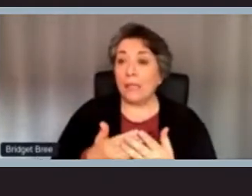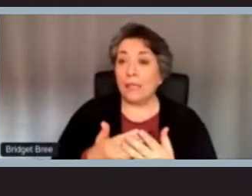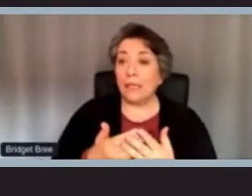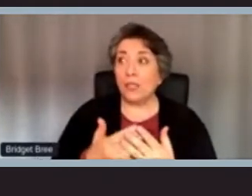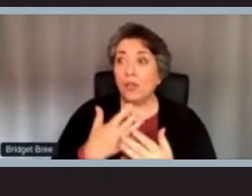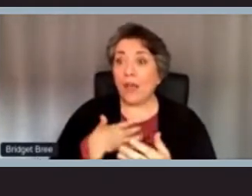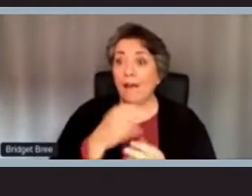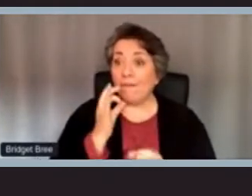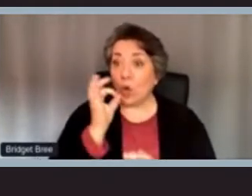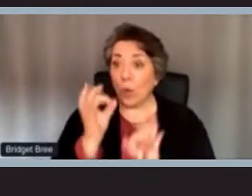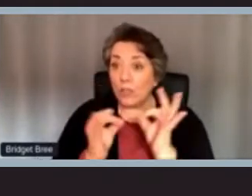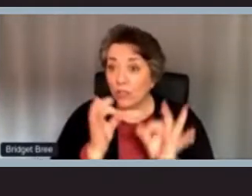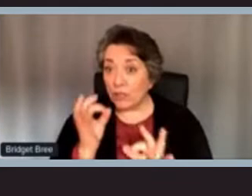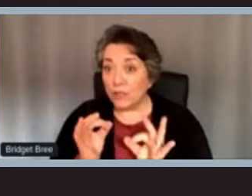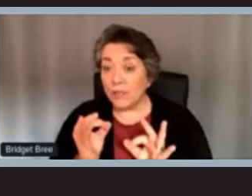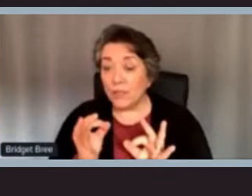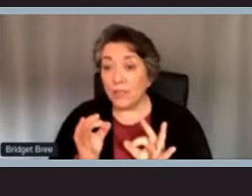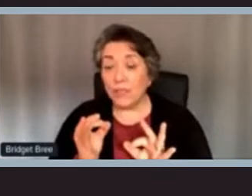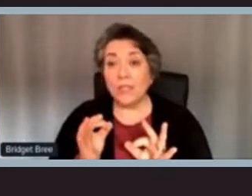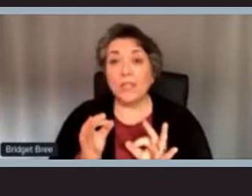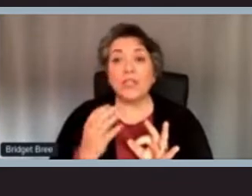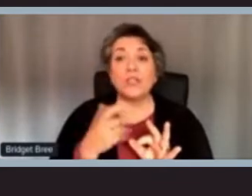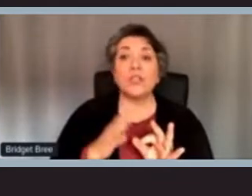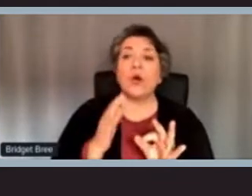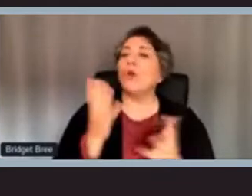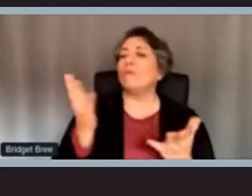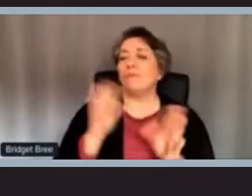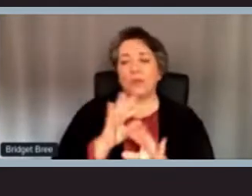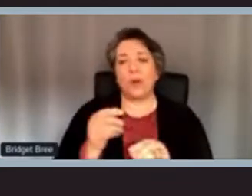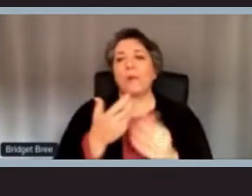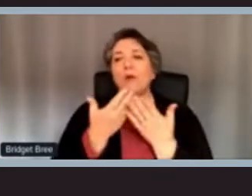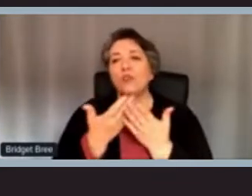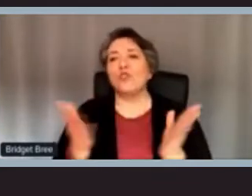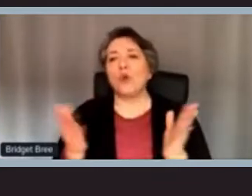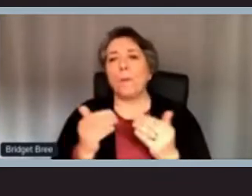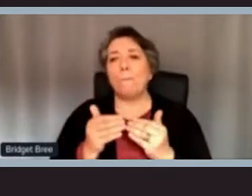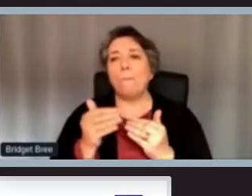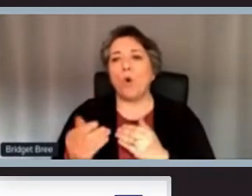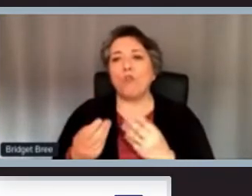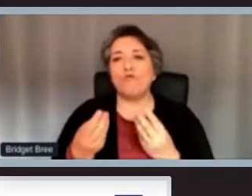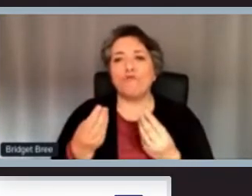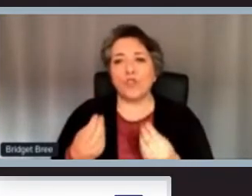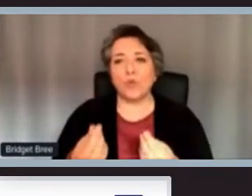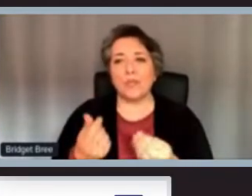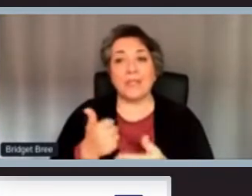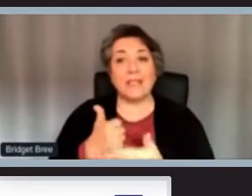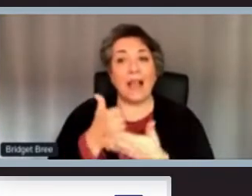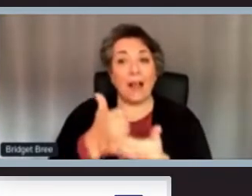to do a quick fire round showing some more resources that can help to simplify your accessibility journey.